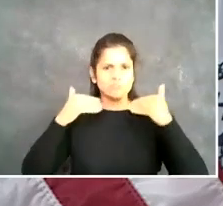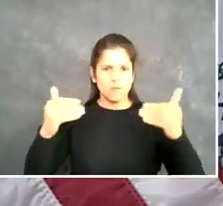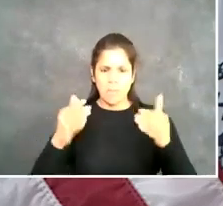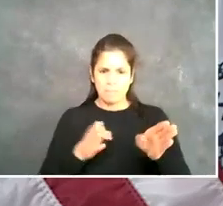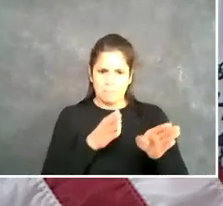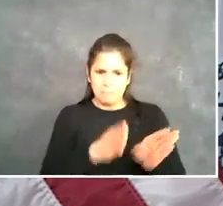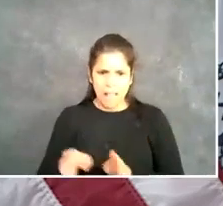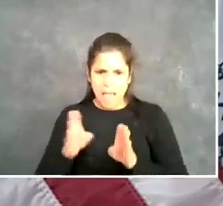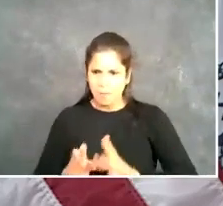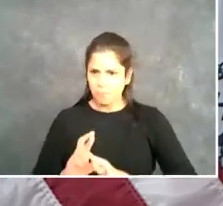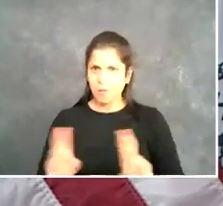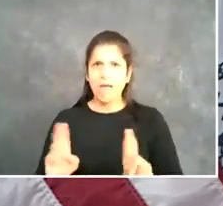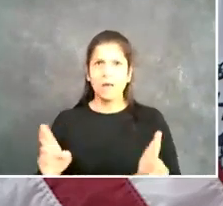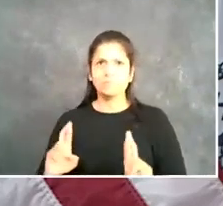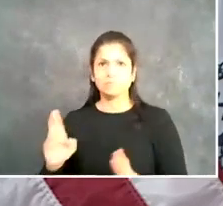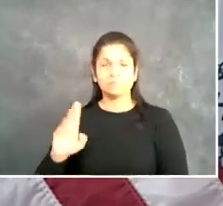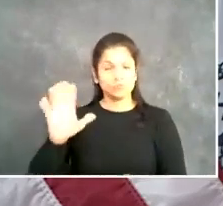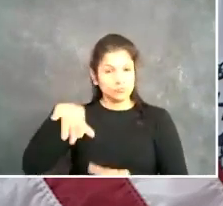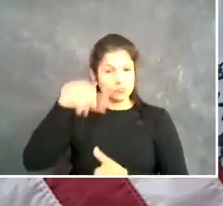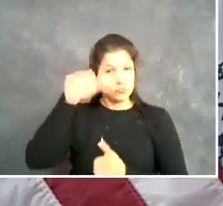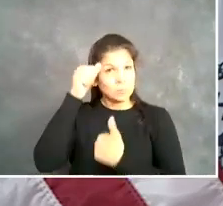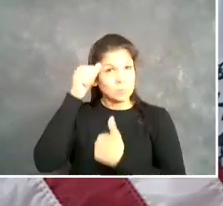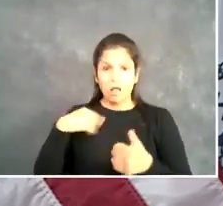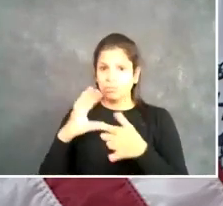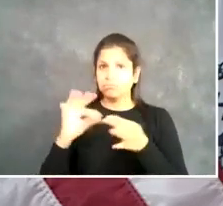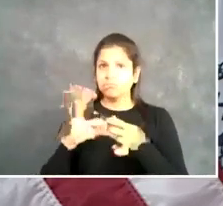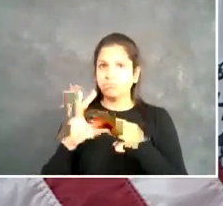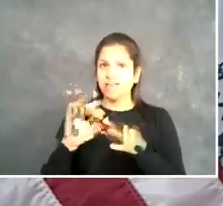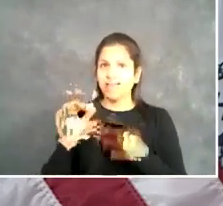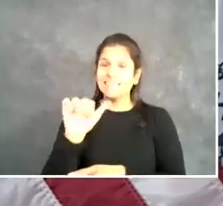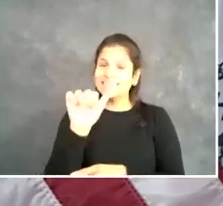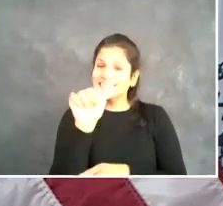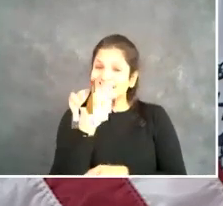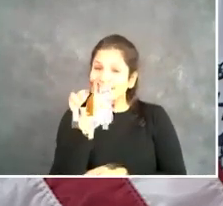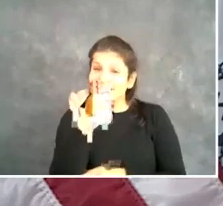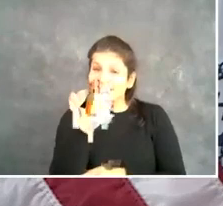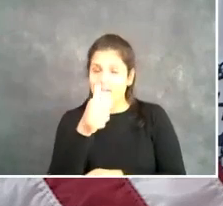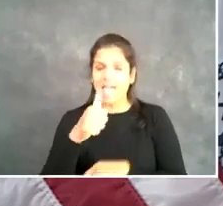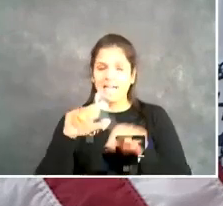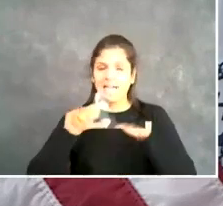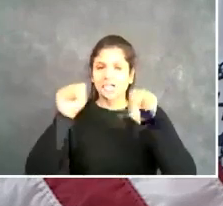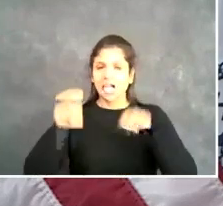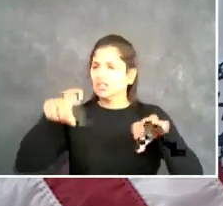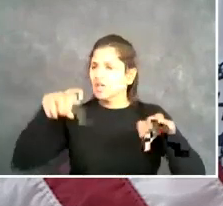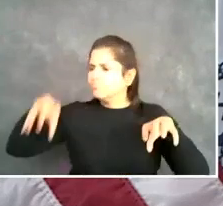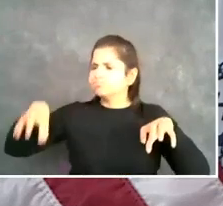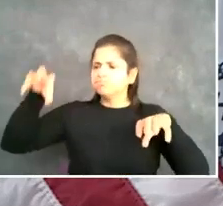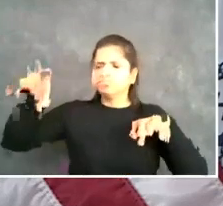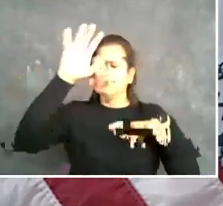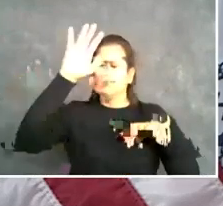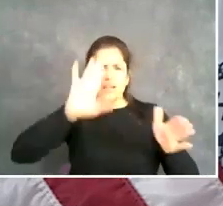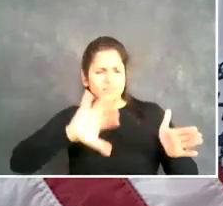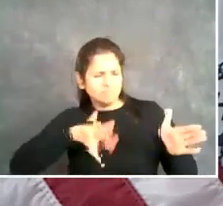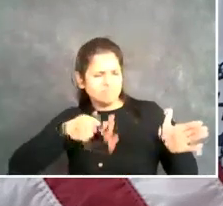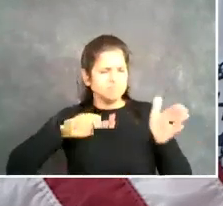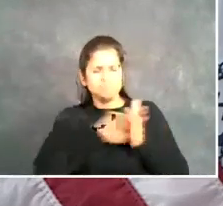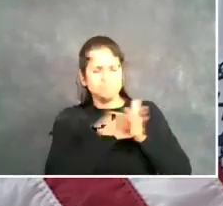IN THOSE TEN STATIONS THAT I TALKED TO ABOUT IN DETAIL YESTERDAY. AND THIS IS SOMETHING